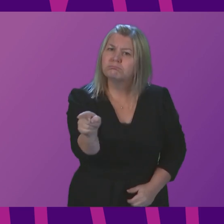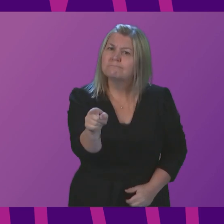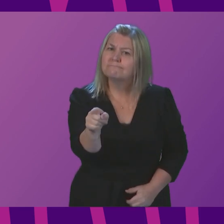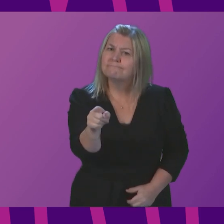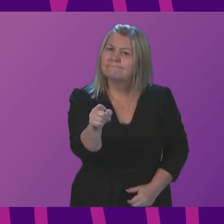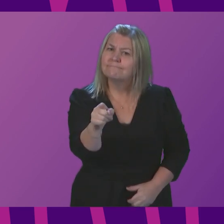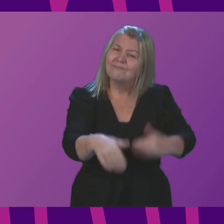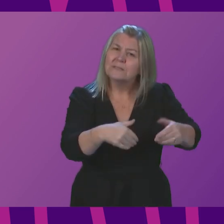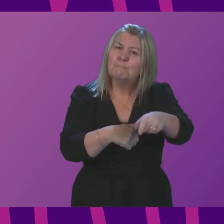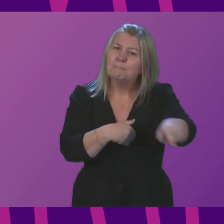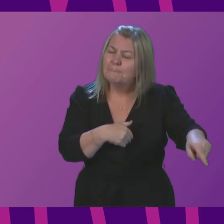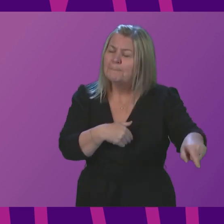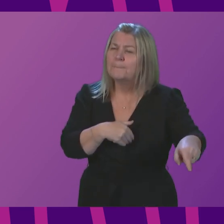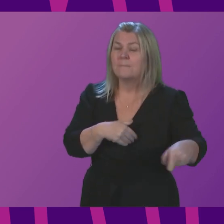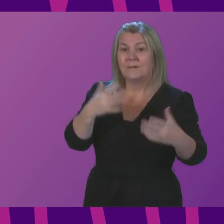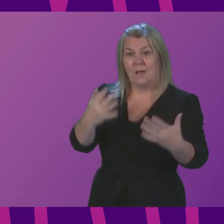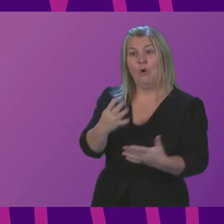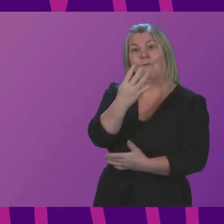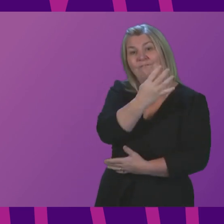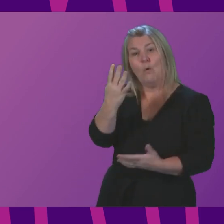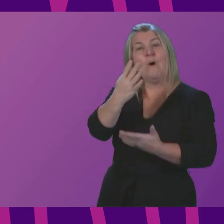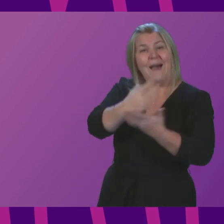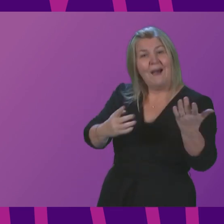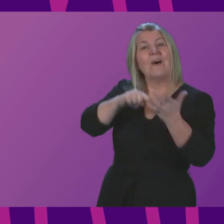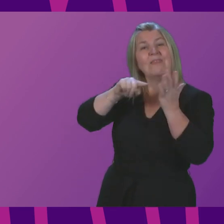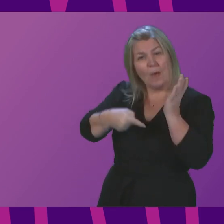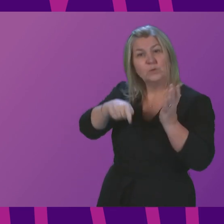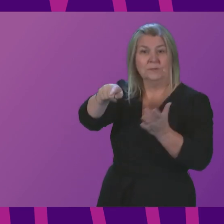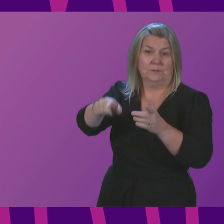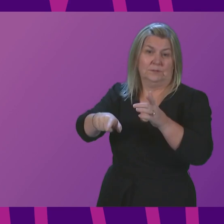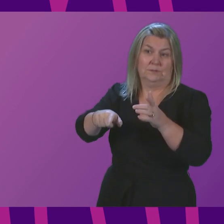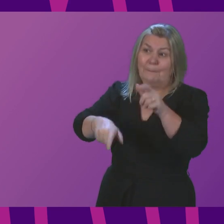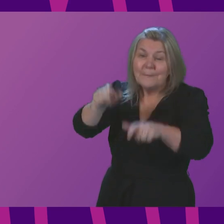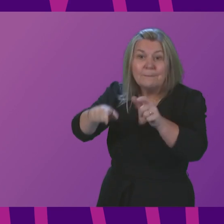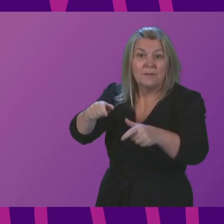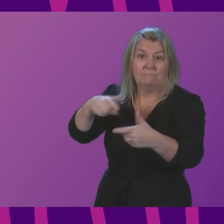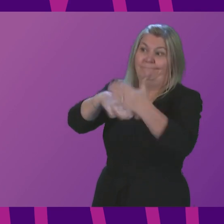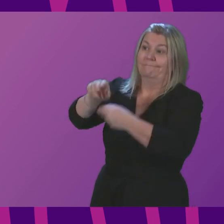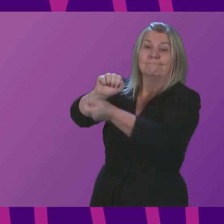around 4,500 criminals who are serving sentences of up to 18 months for crimes including sexual